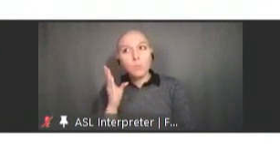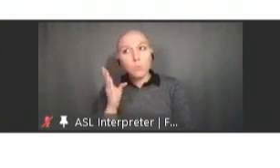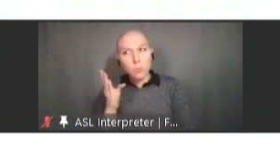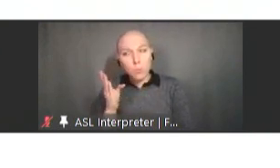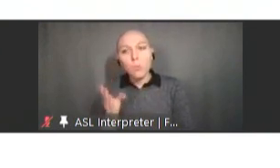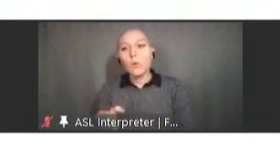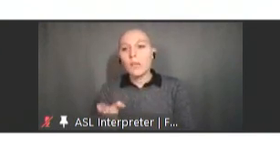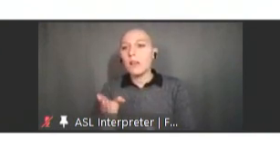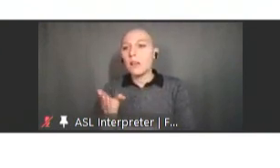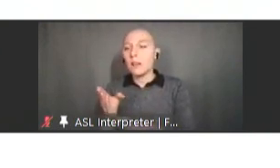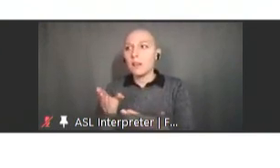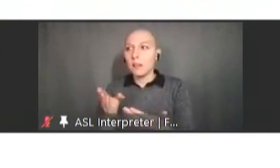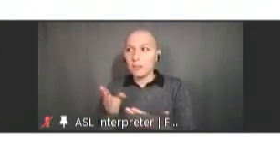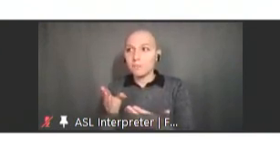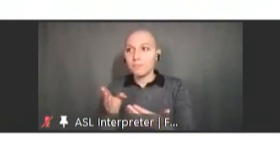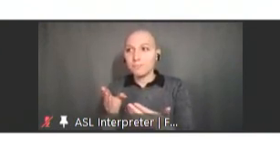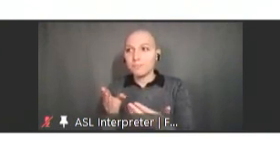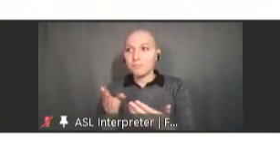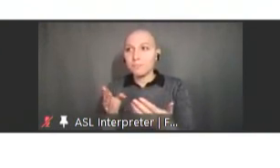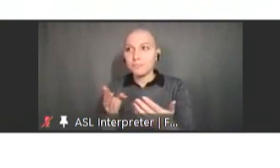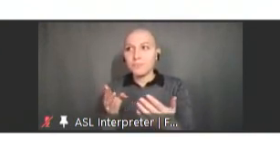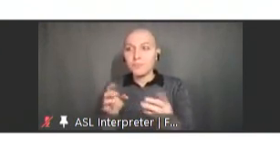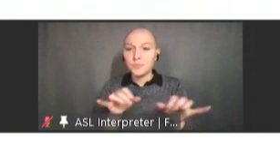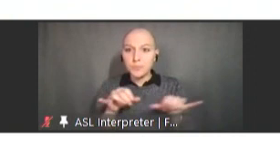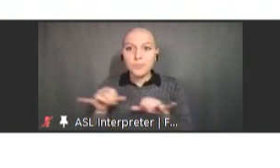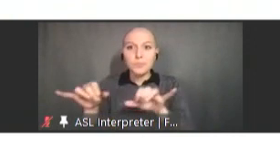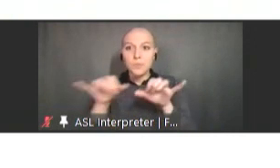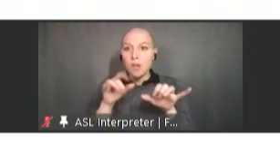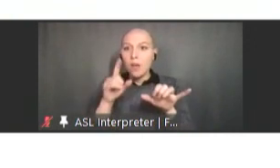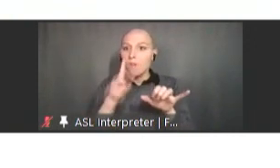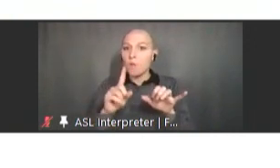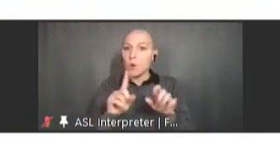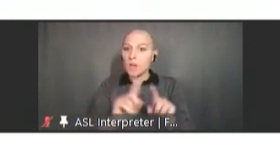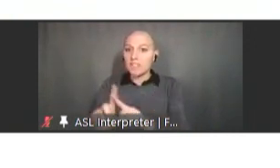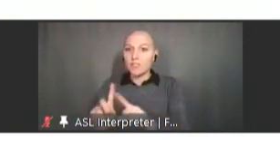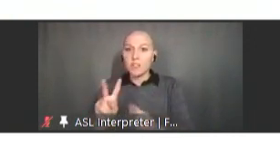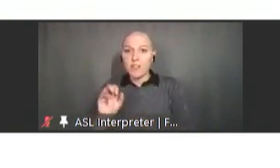go across variance. But I don't necessarily think that number, for example, the 400 international